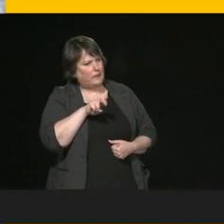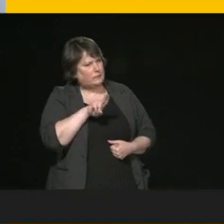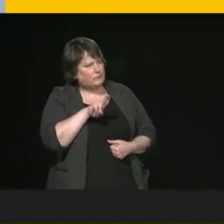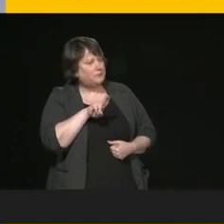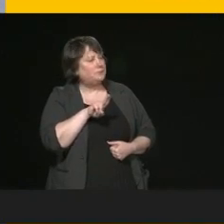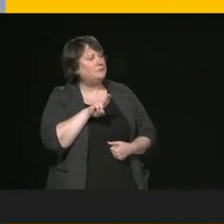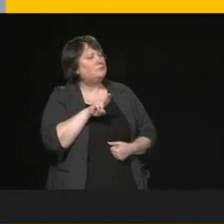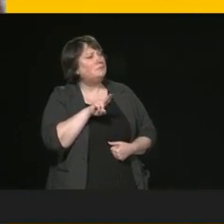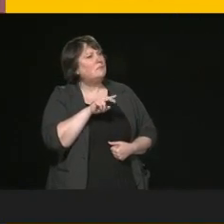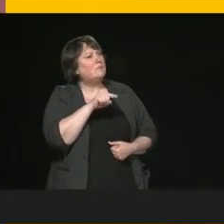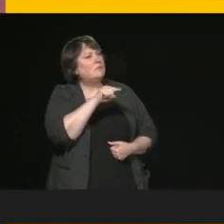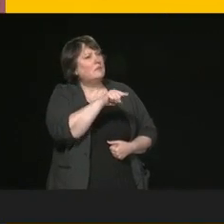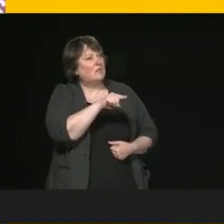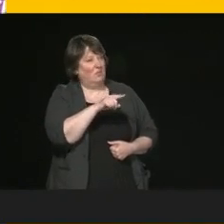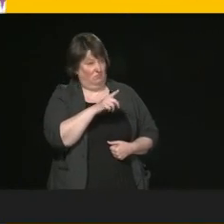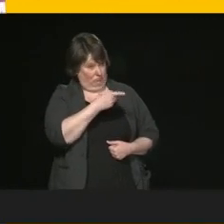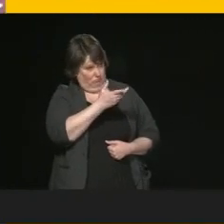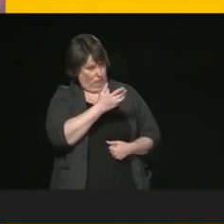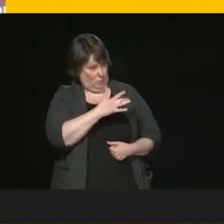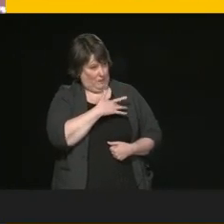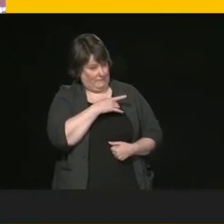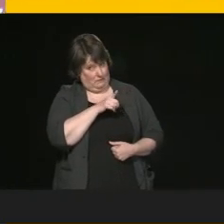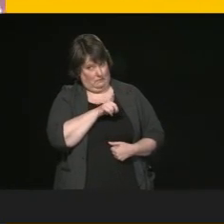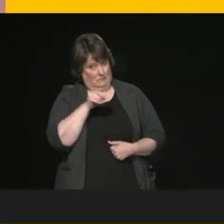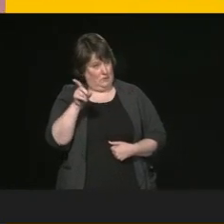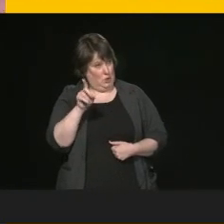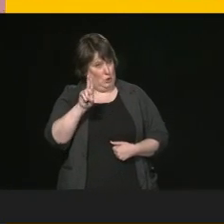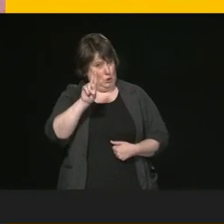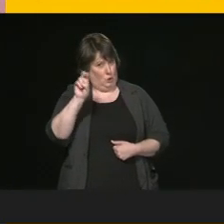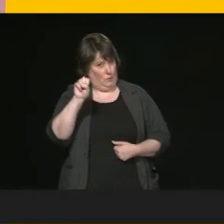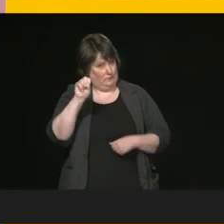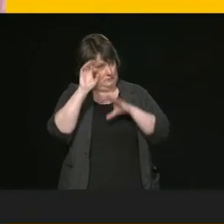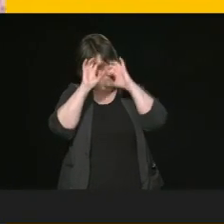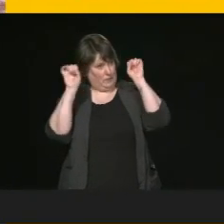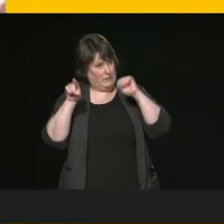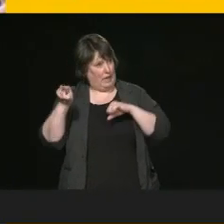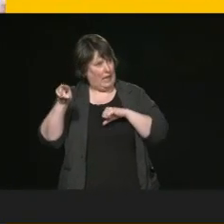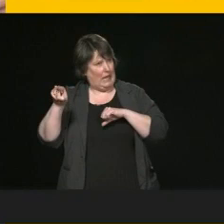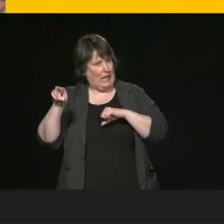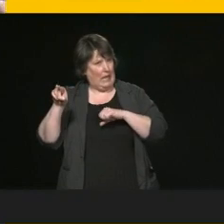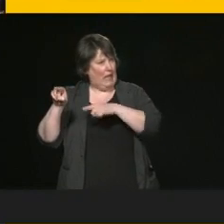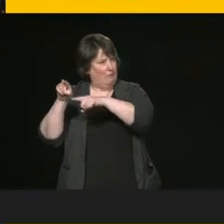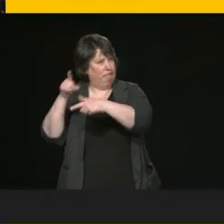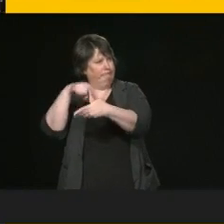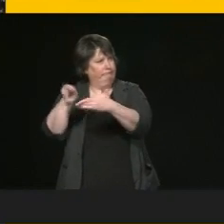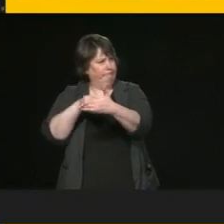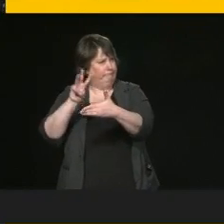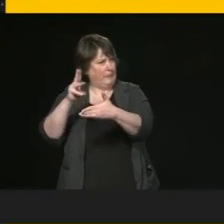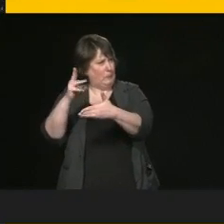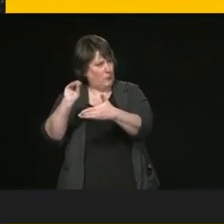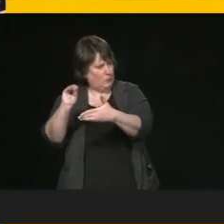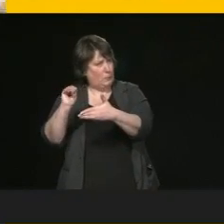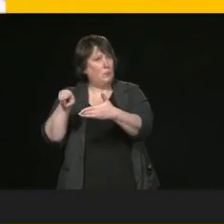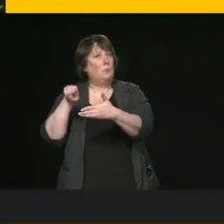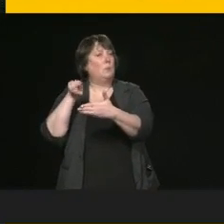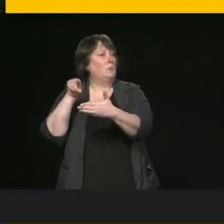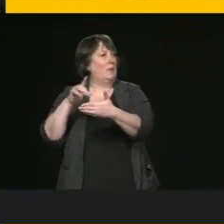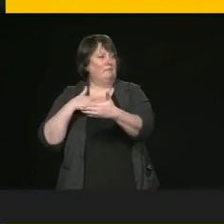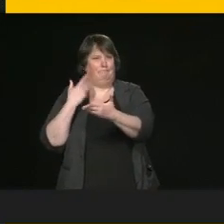FOR MINISTER HAJDU. WHAT DO YOU MAKE OF THE U.S.